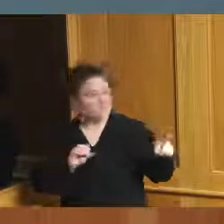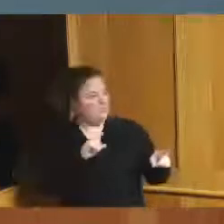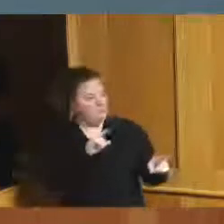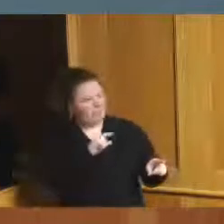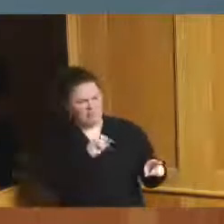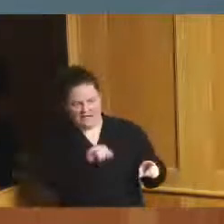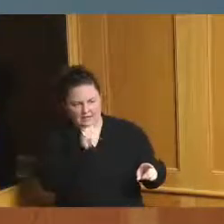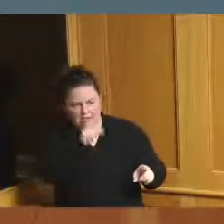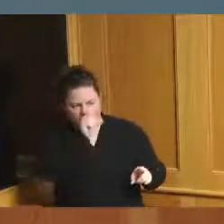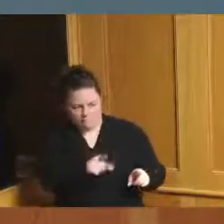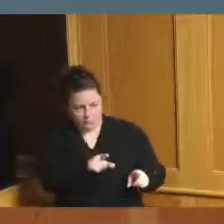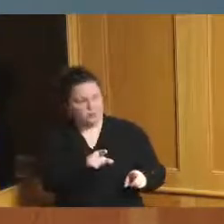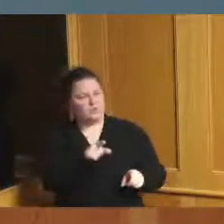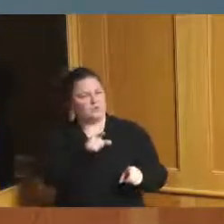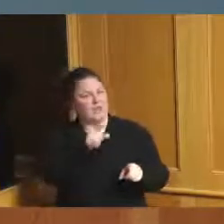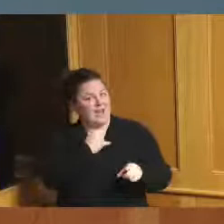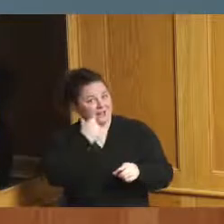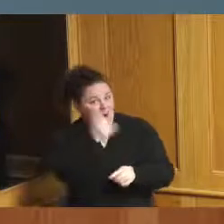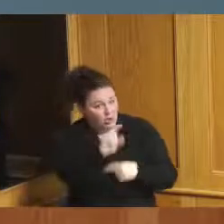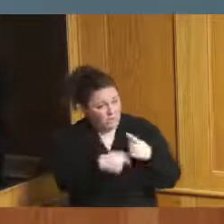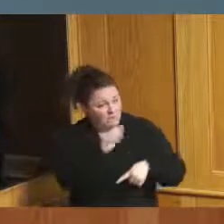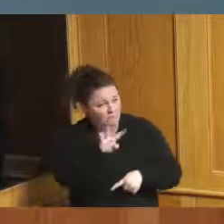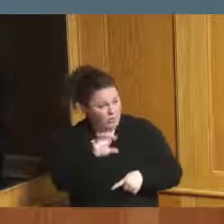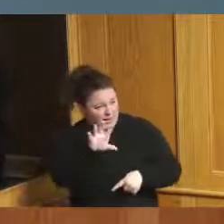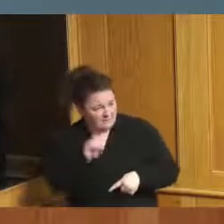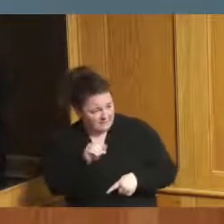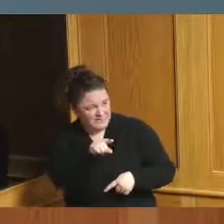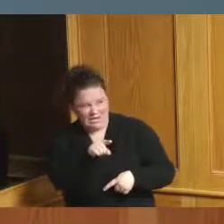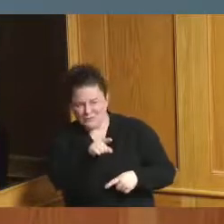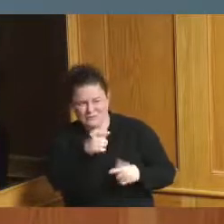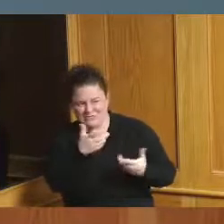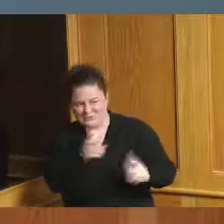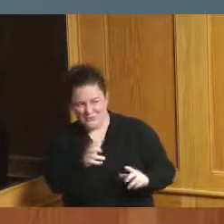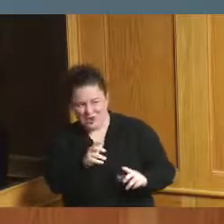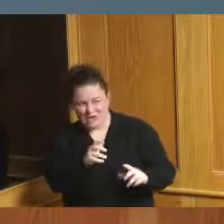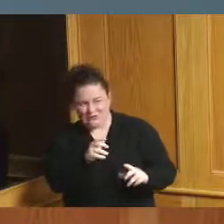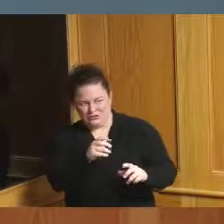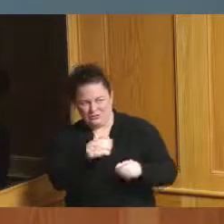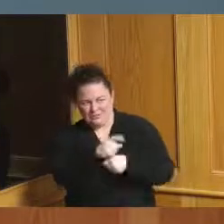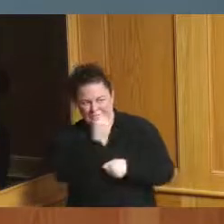guys stopped you didn't want to make it look like it was half of what somebody else got so that 450